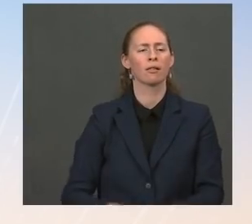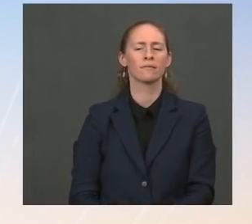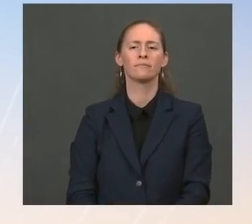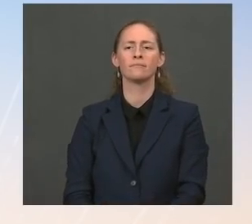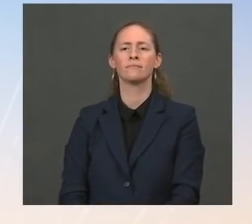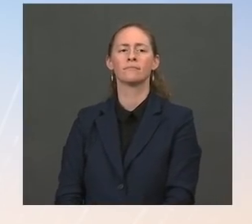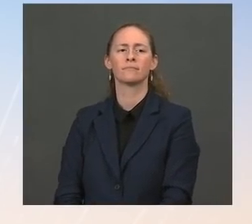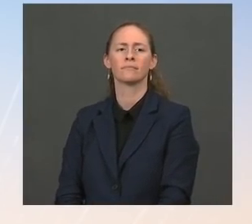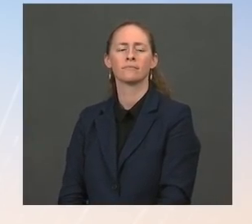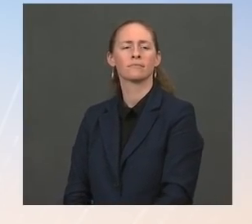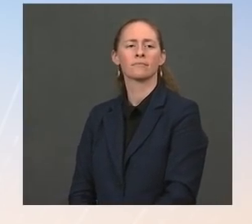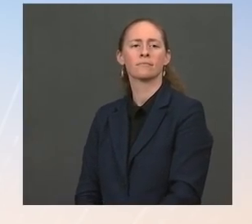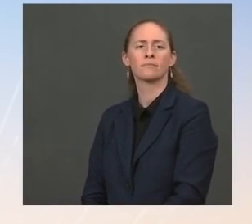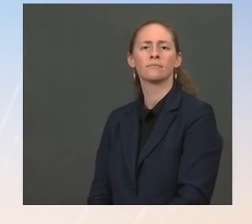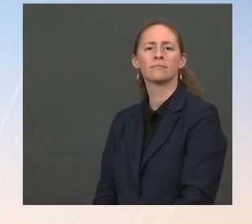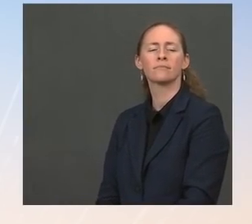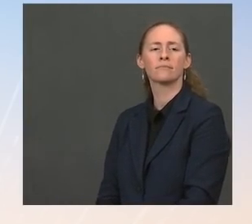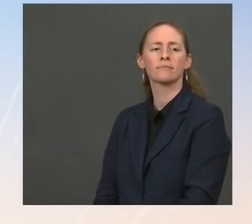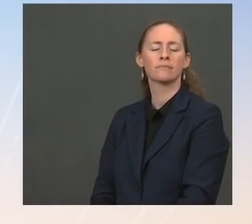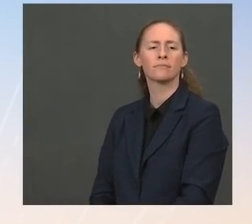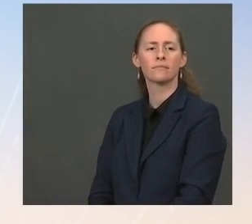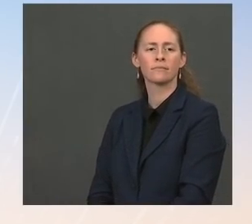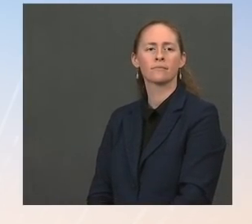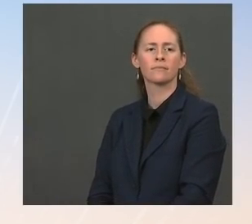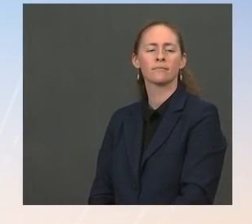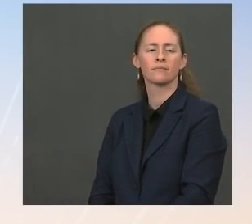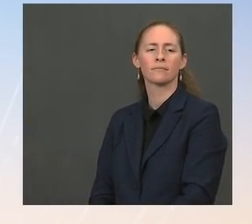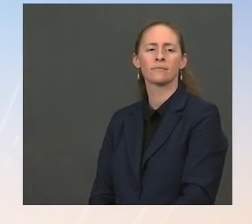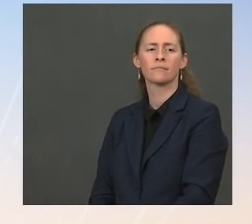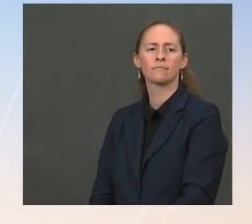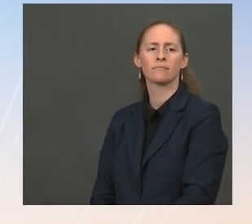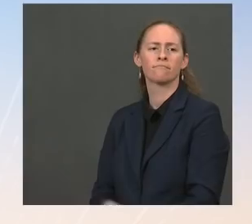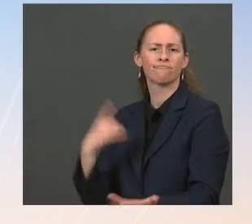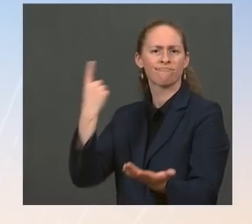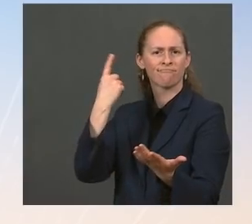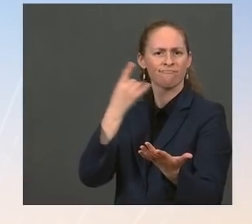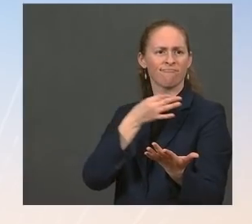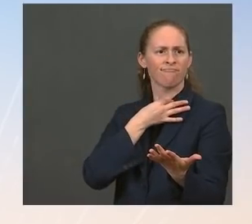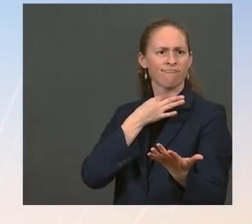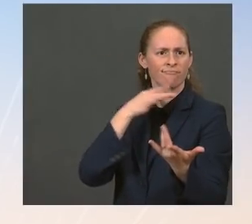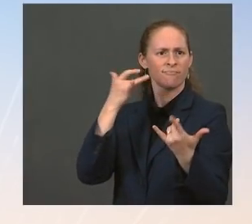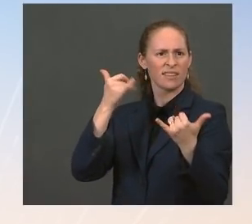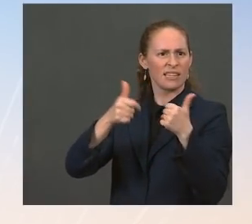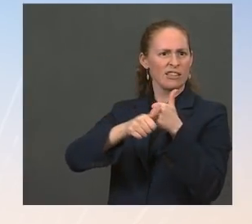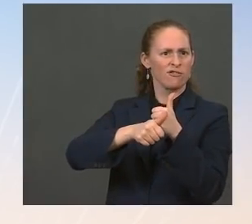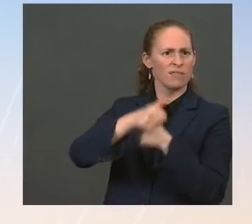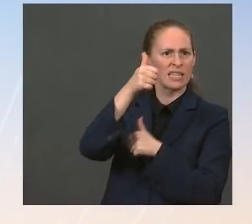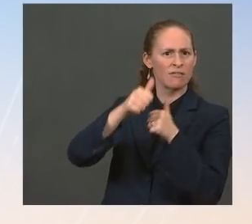have to address the risk of oil spills from existing platforms, existing leases that are still operating?